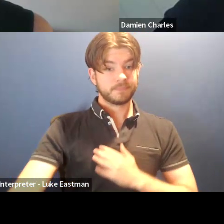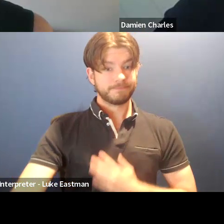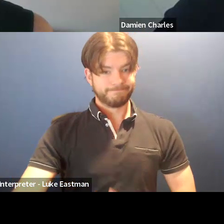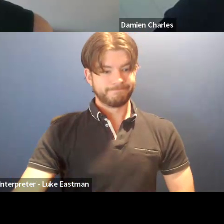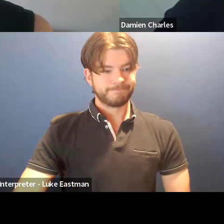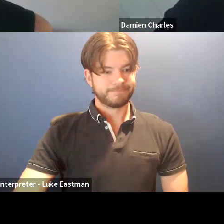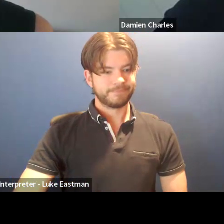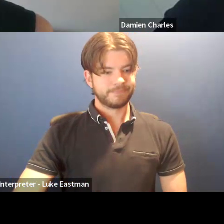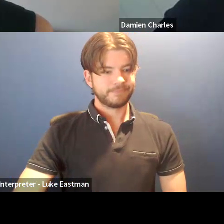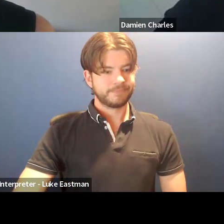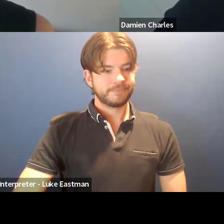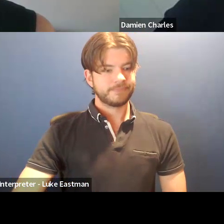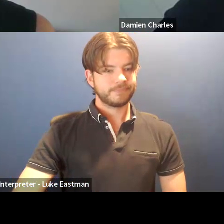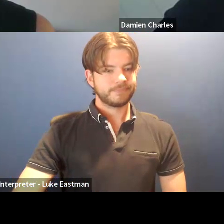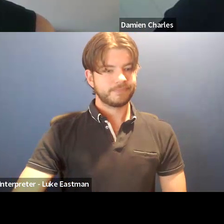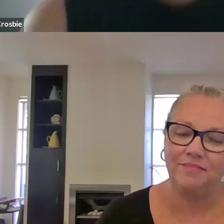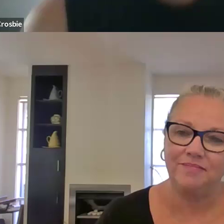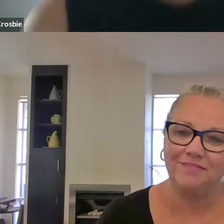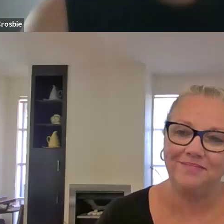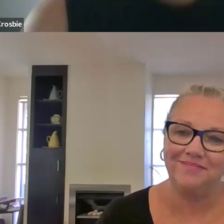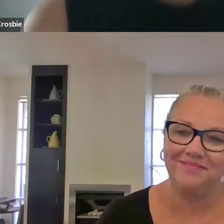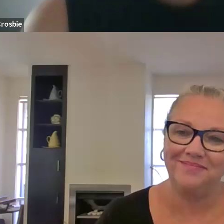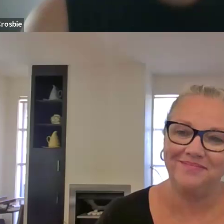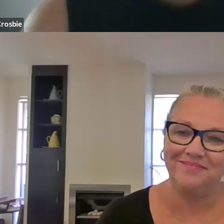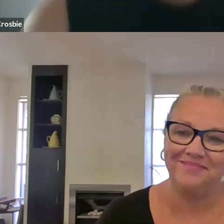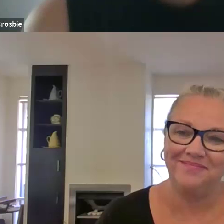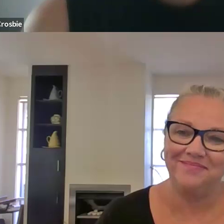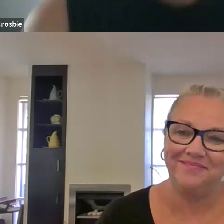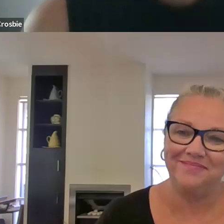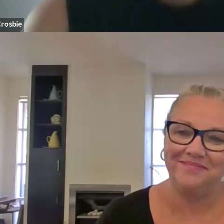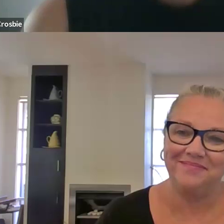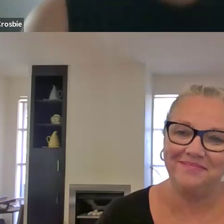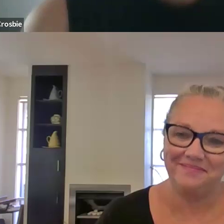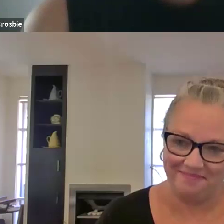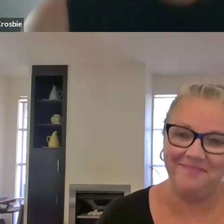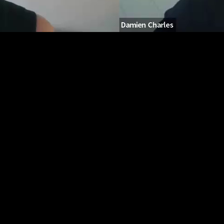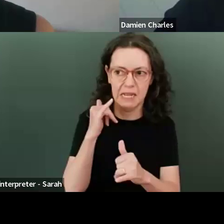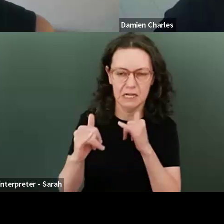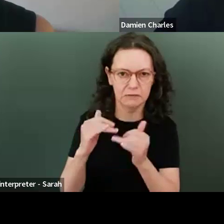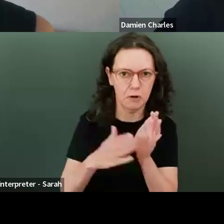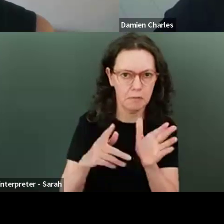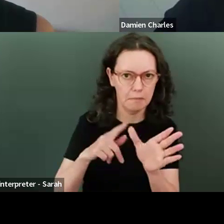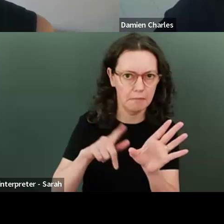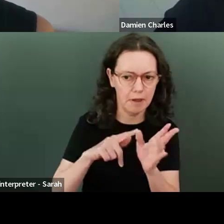people have done in the community and I also interviewed the Mayor of Frankston which was a great way to get my